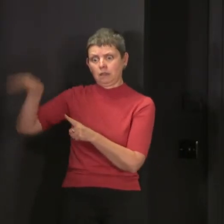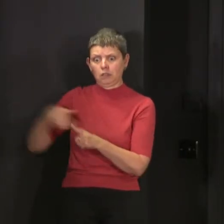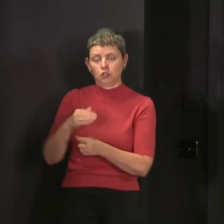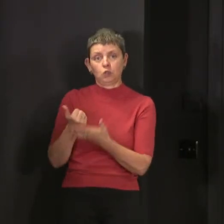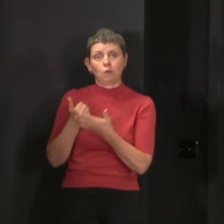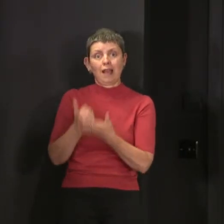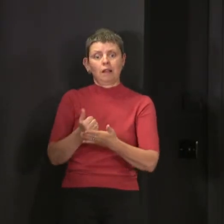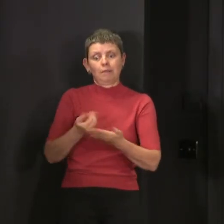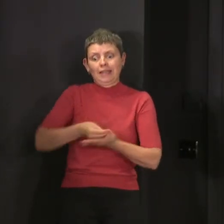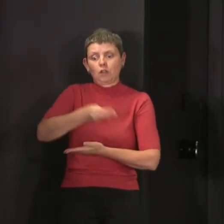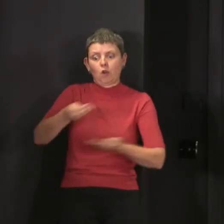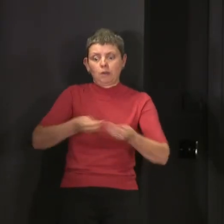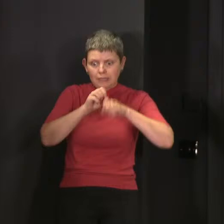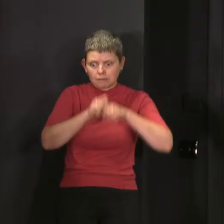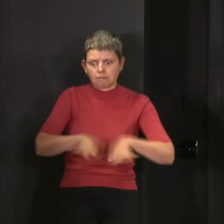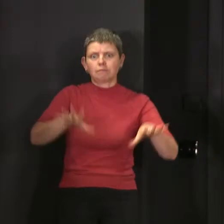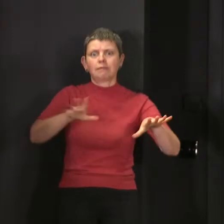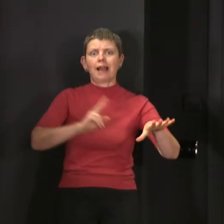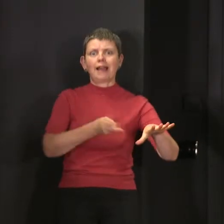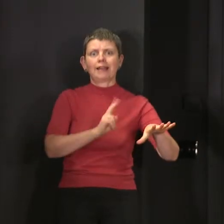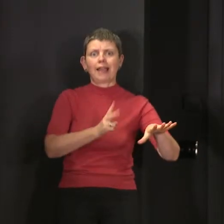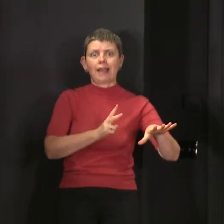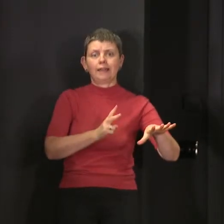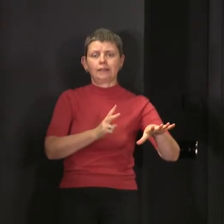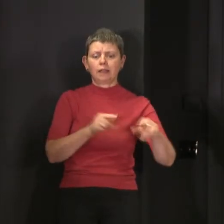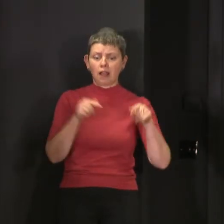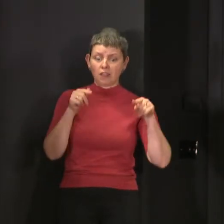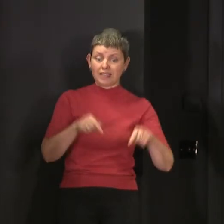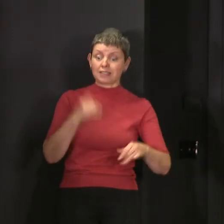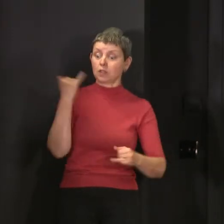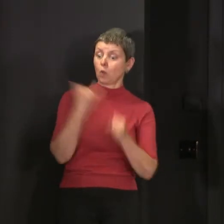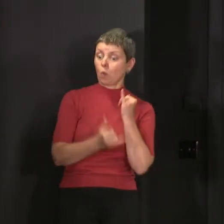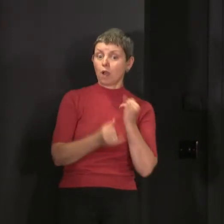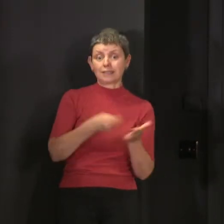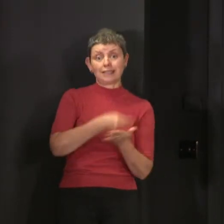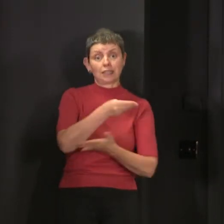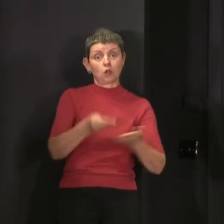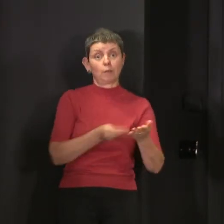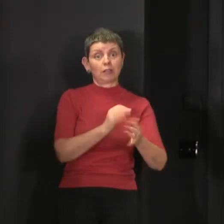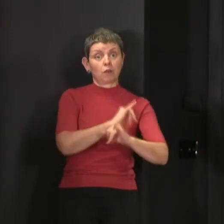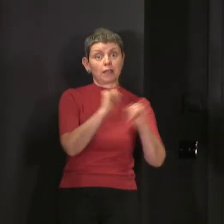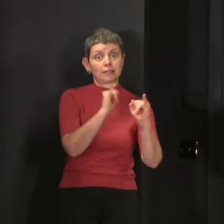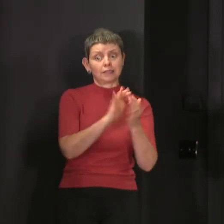the economy. We have never seen an economic crisis like this, so it needs that level of